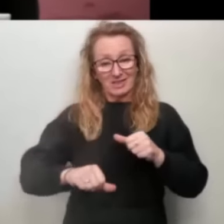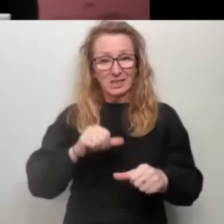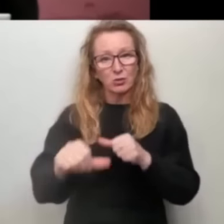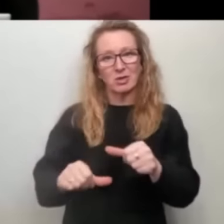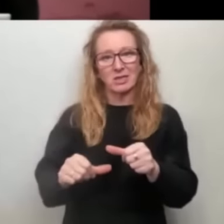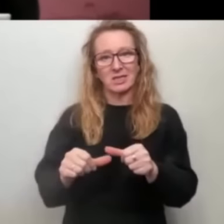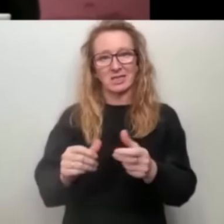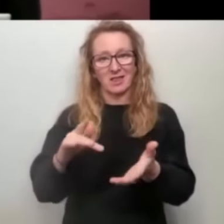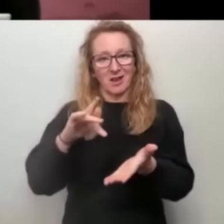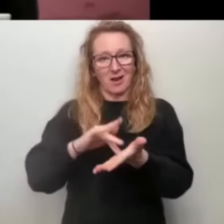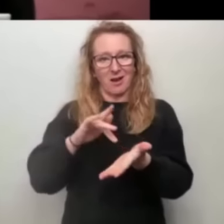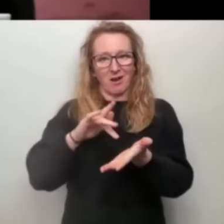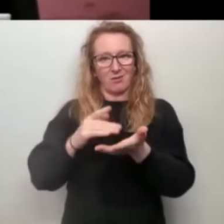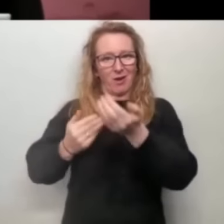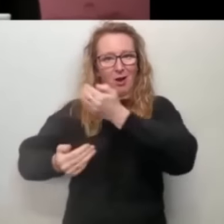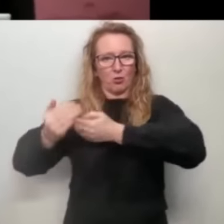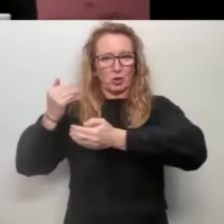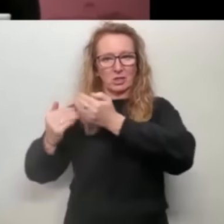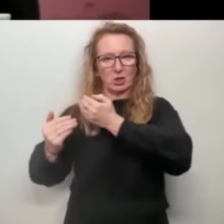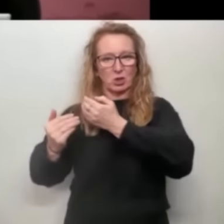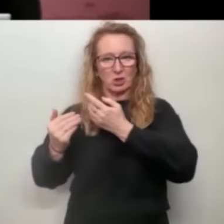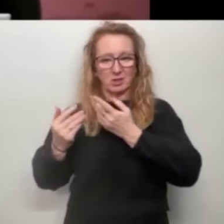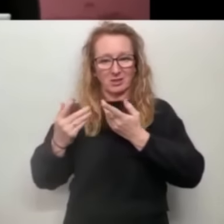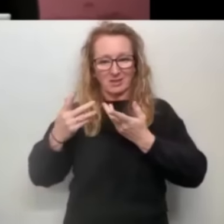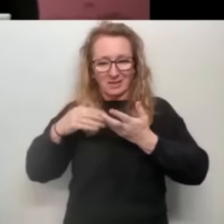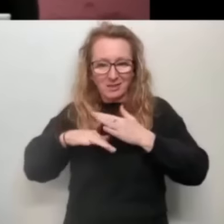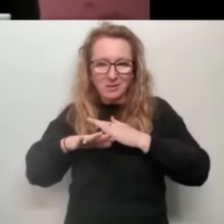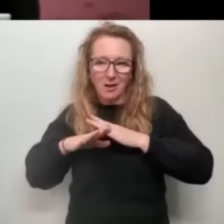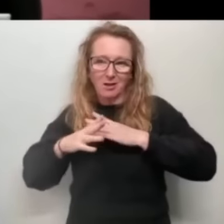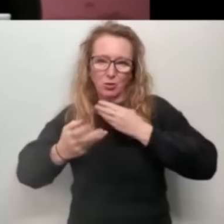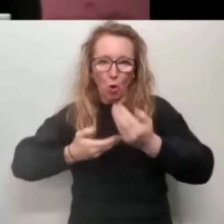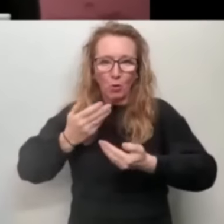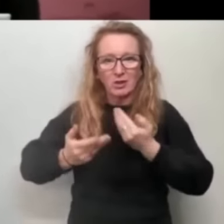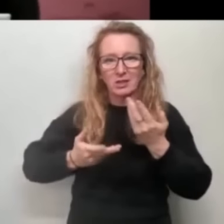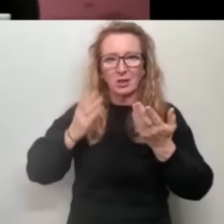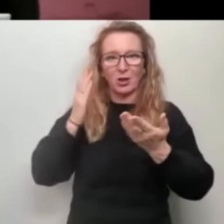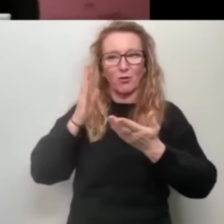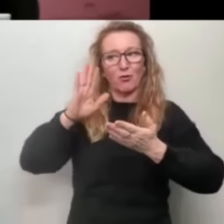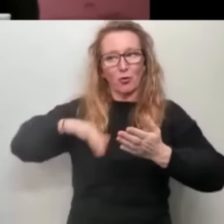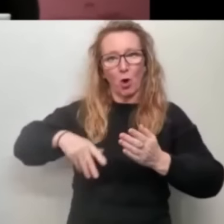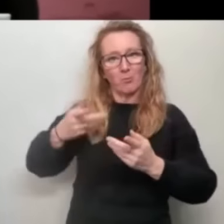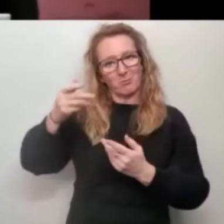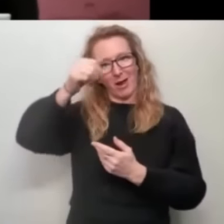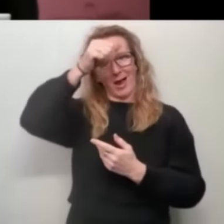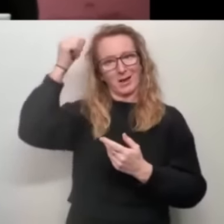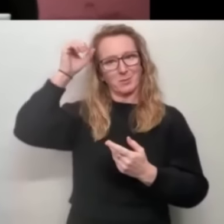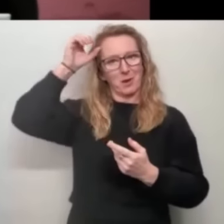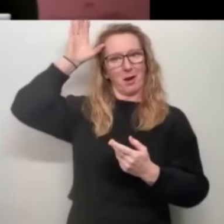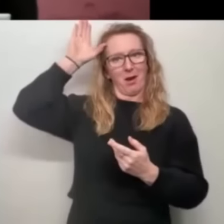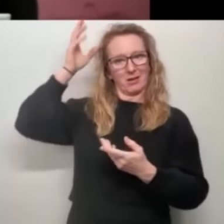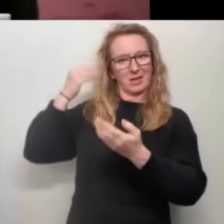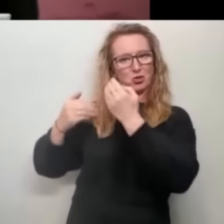of heritage with insights and stories directly from our expert historians and curators.